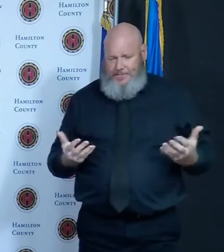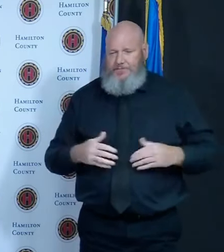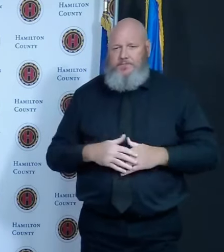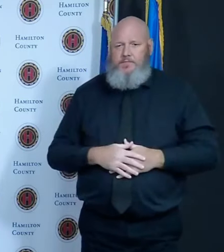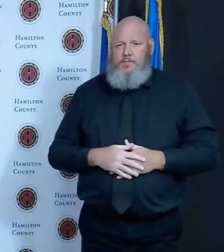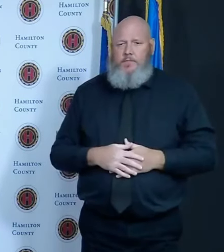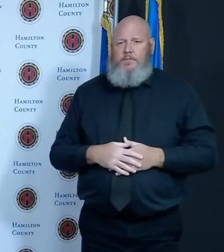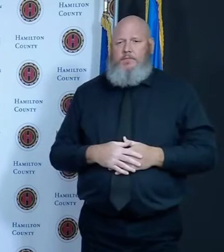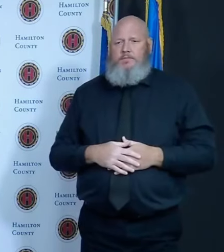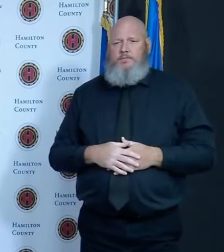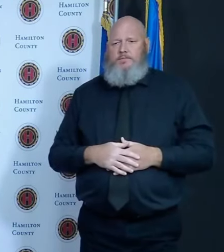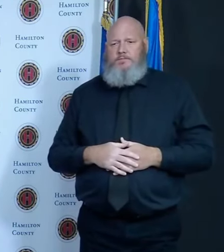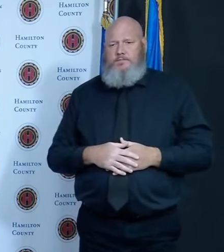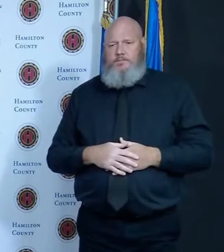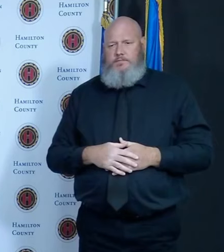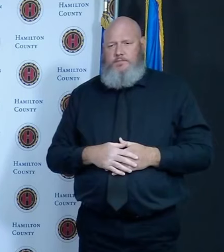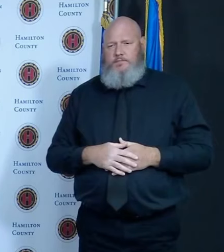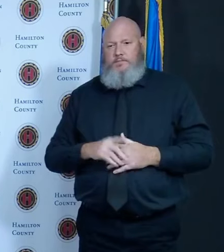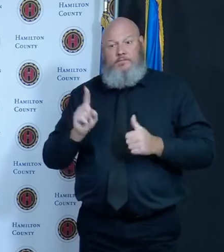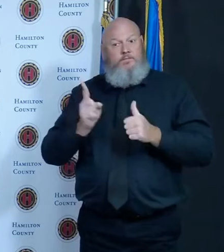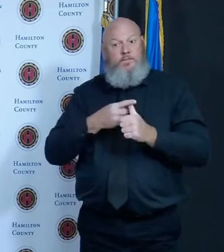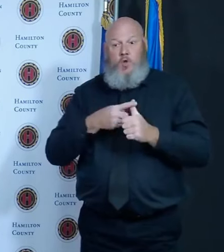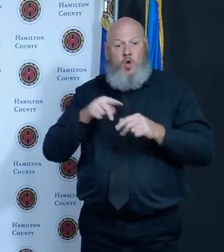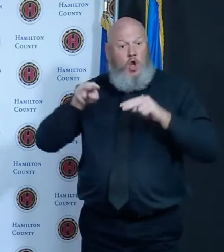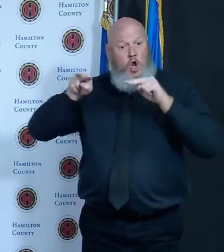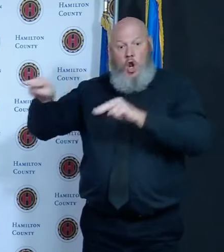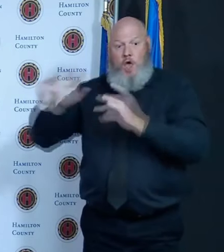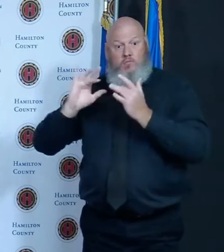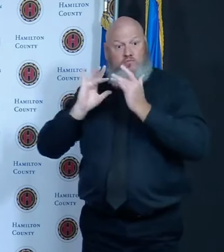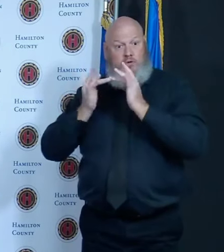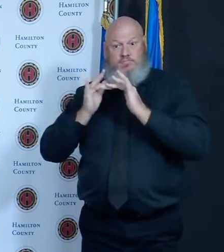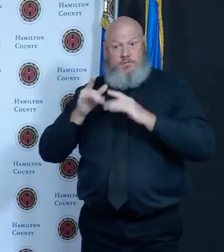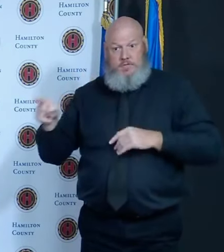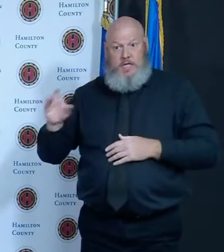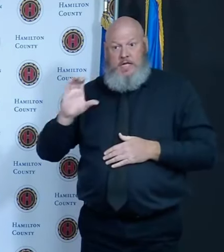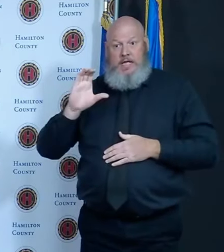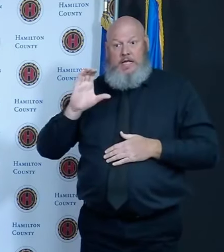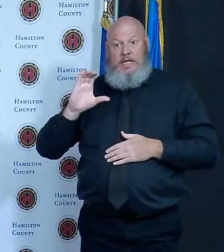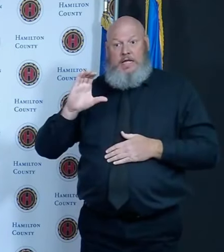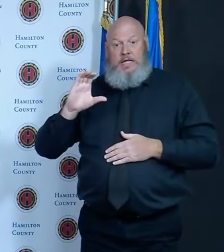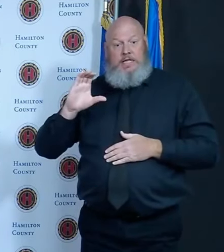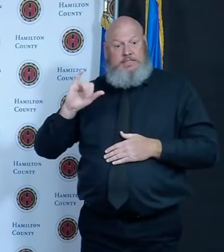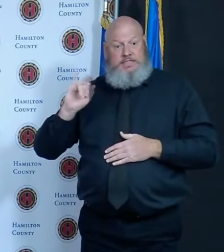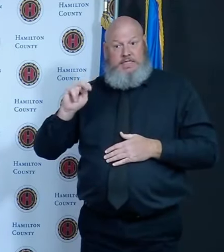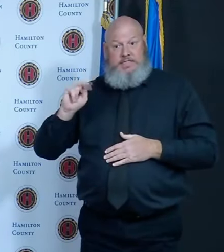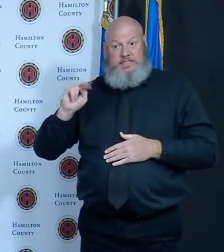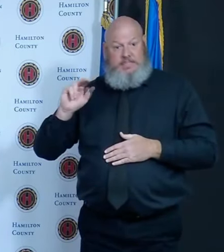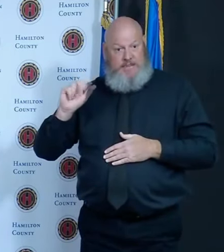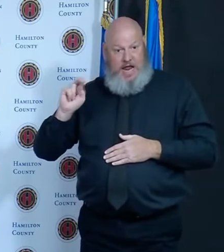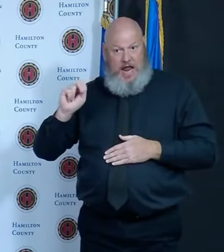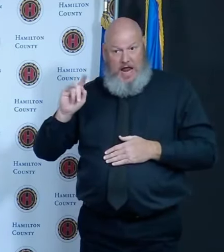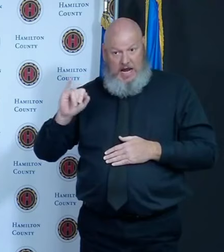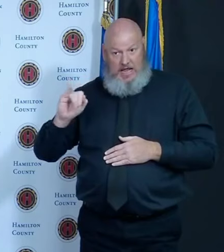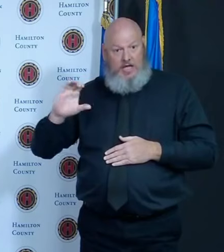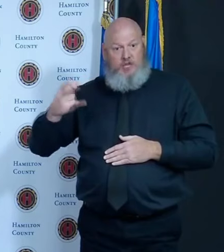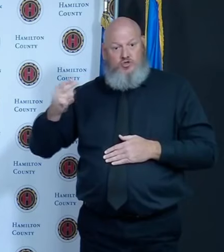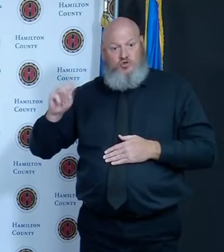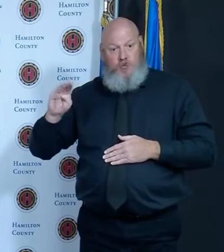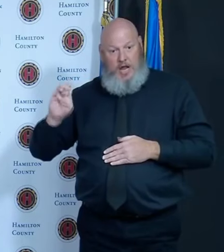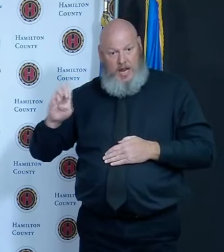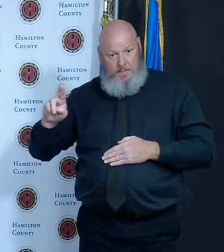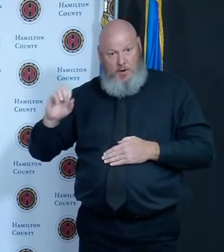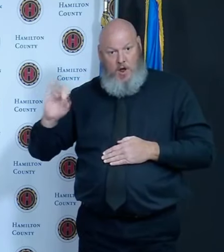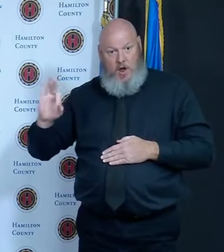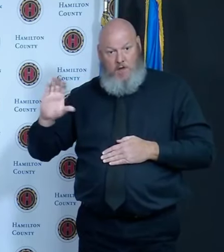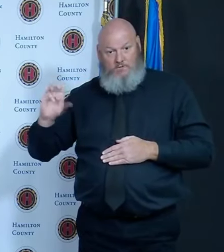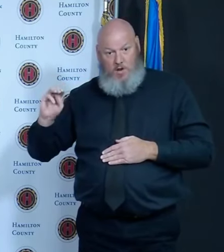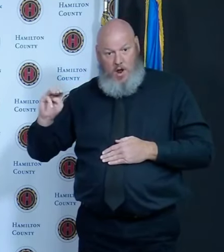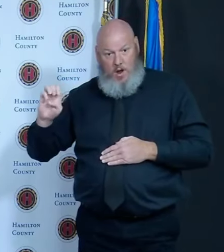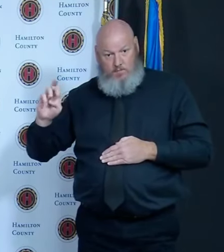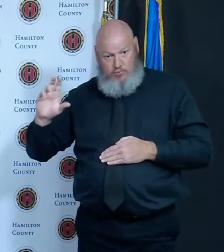we have an entire new just a resource that includes everything from how to